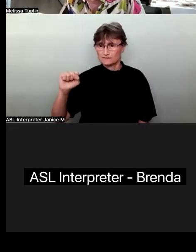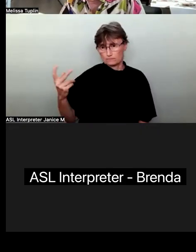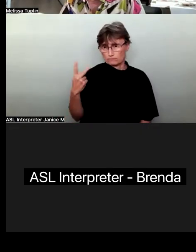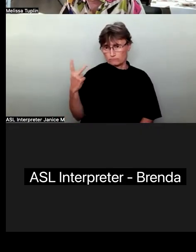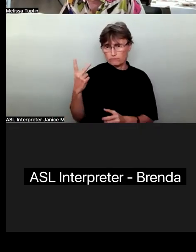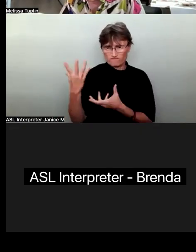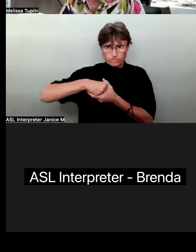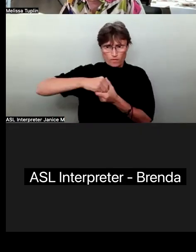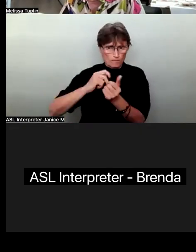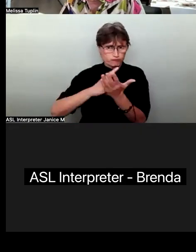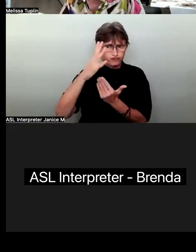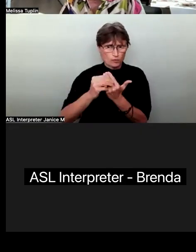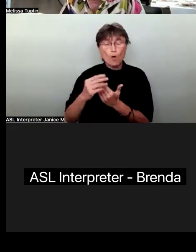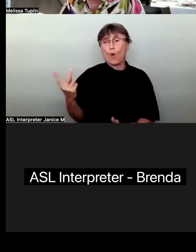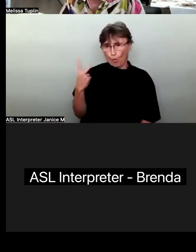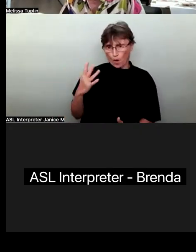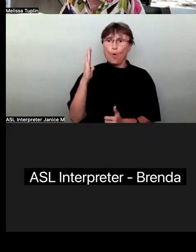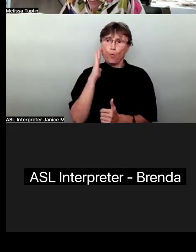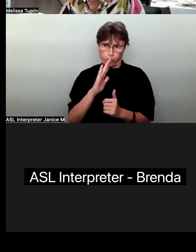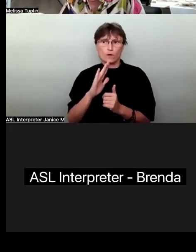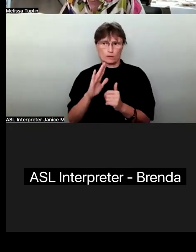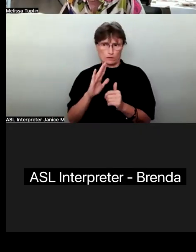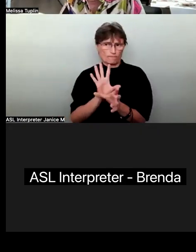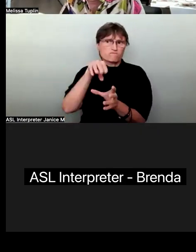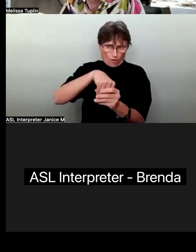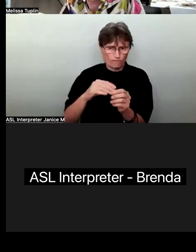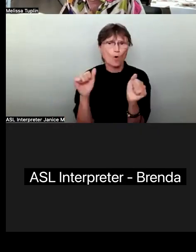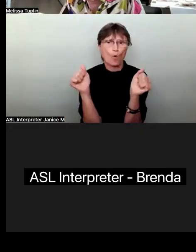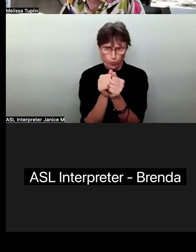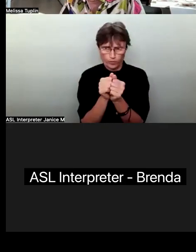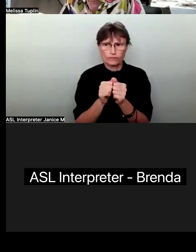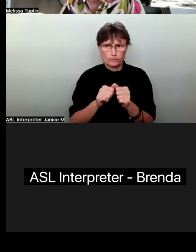in attendance at assessment and during funding decision making. And of course,